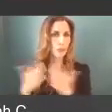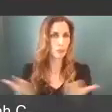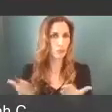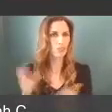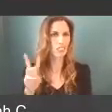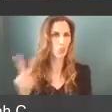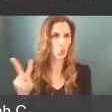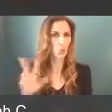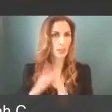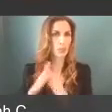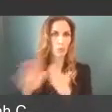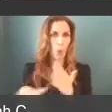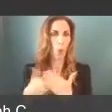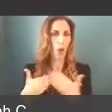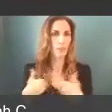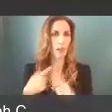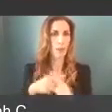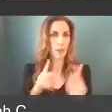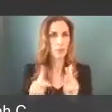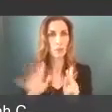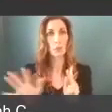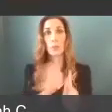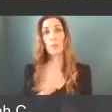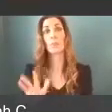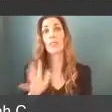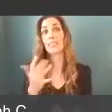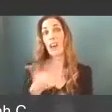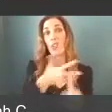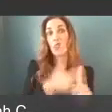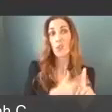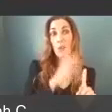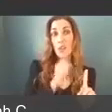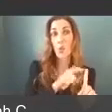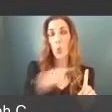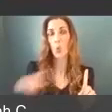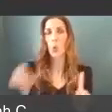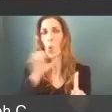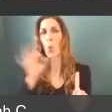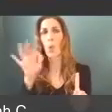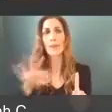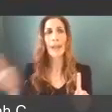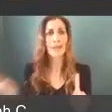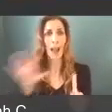Today's individuals range in age from 3 months old to 99 years old and, as always, you can check